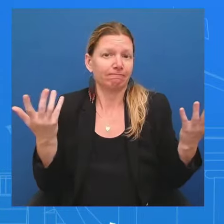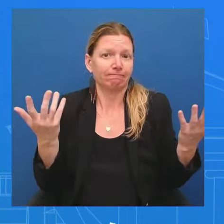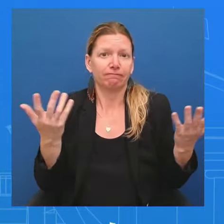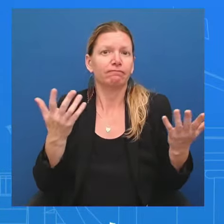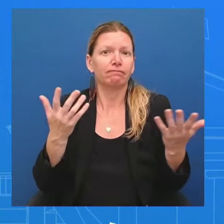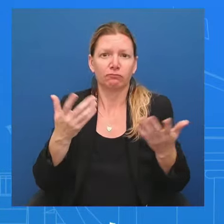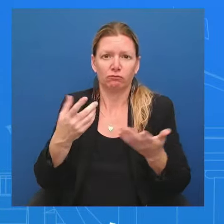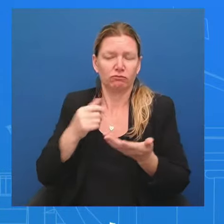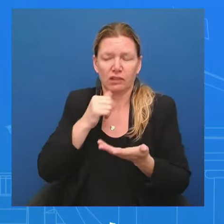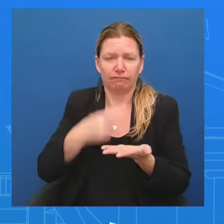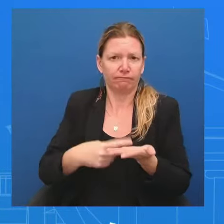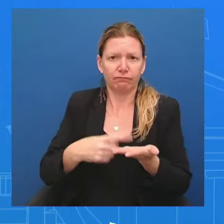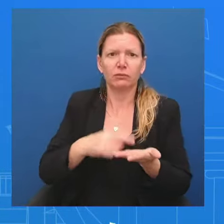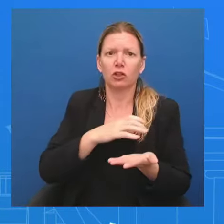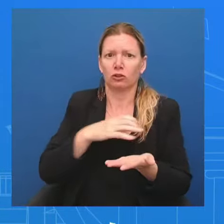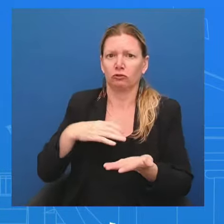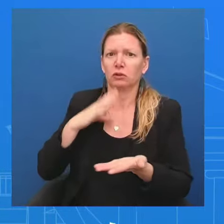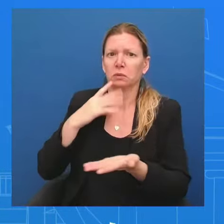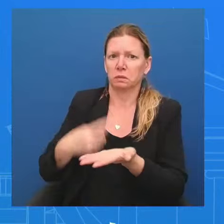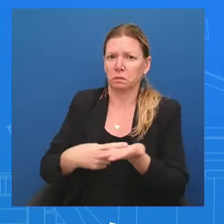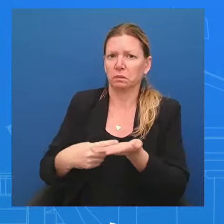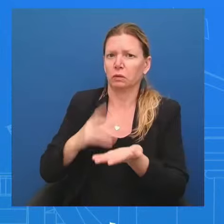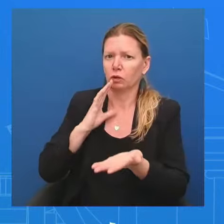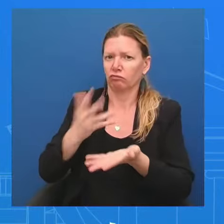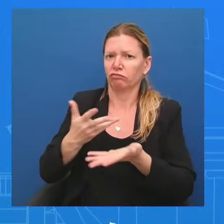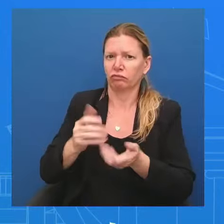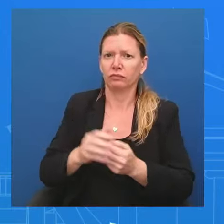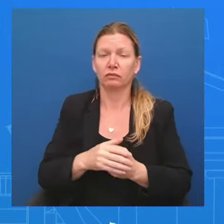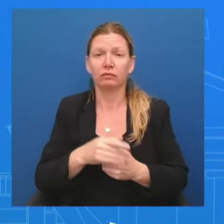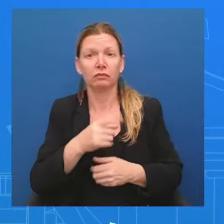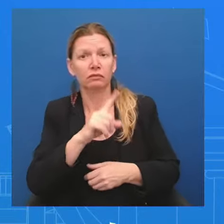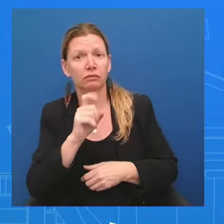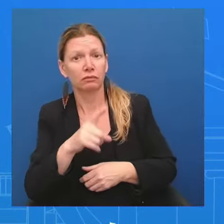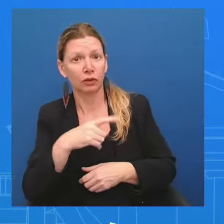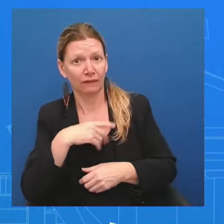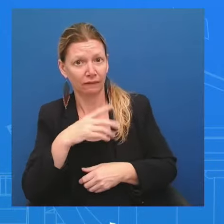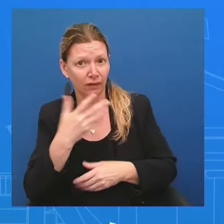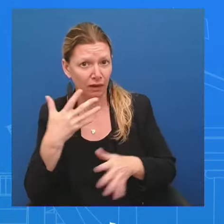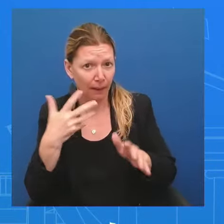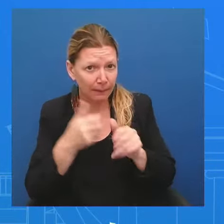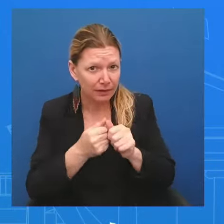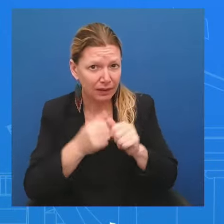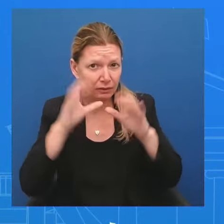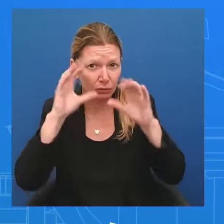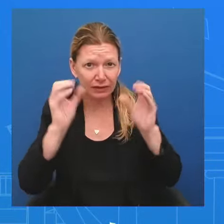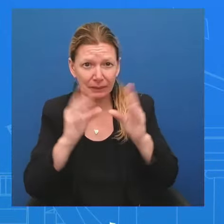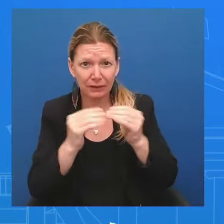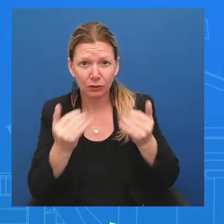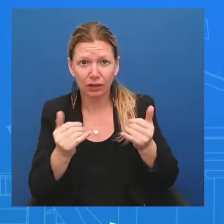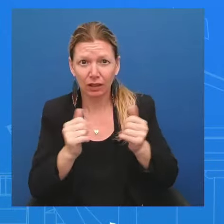on the president's meeting today with Governor Moore and other officials on the rebuilding of Key Bridge? Any updates on estimate of cost or?